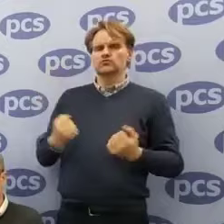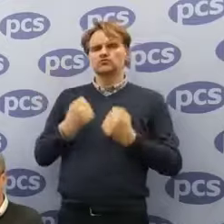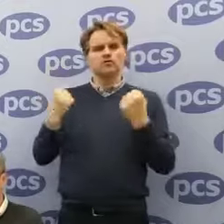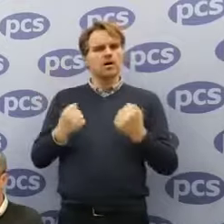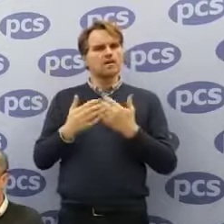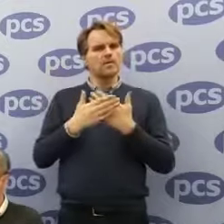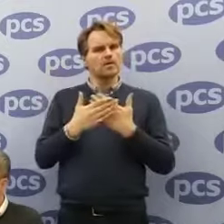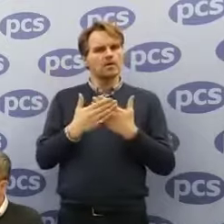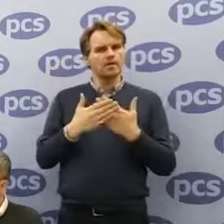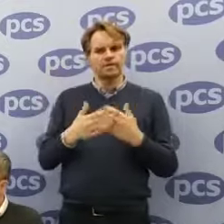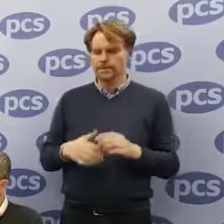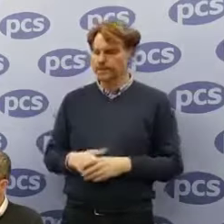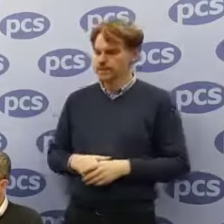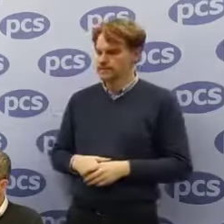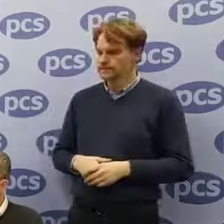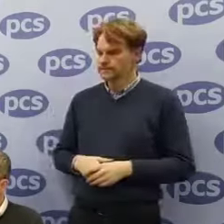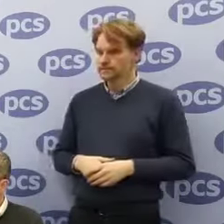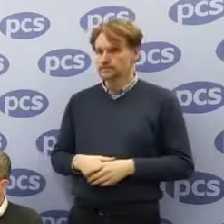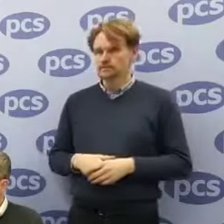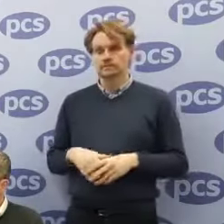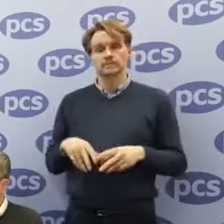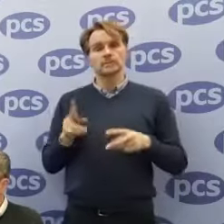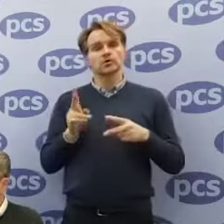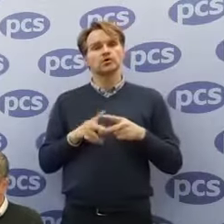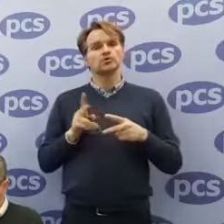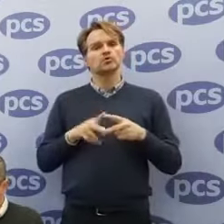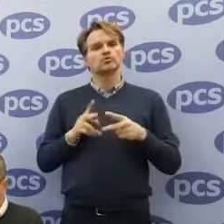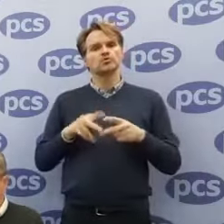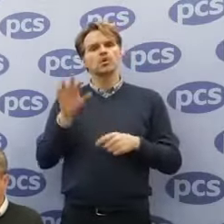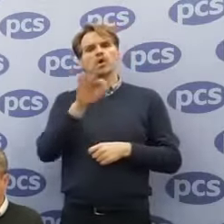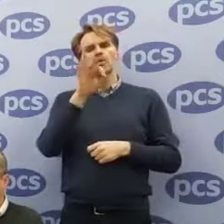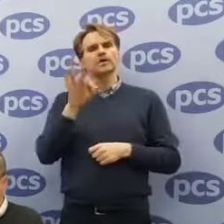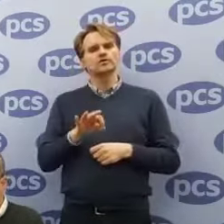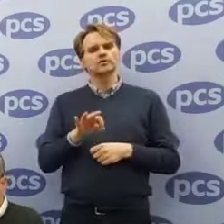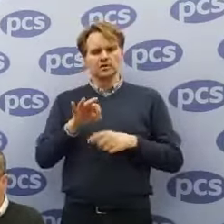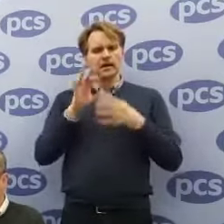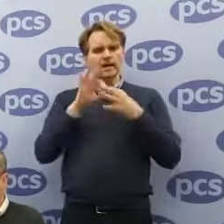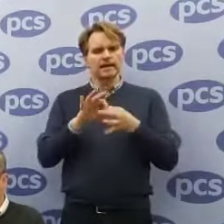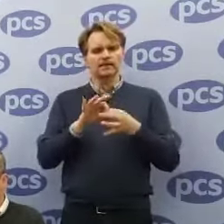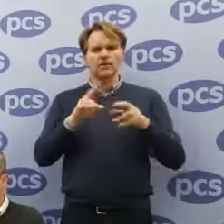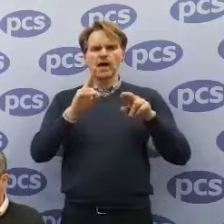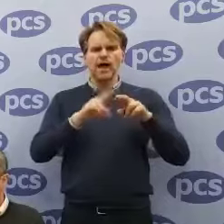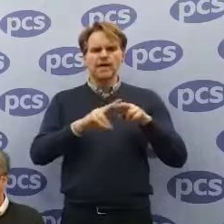questions that make reference to the recent FBU challenge, Marcus from the